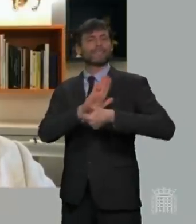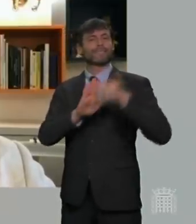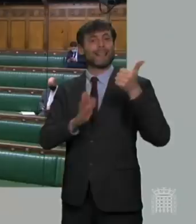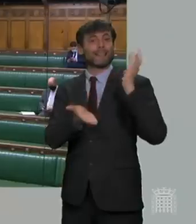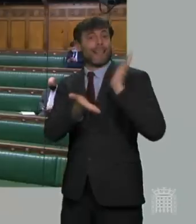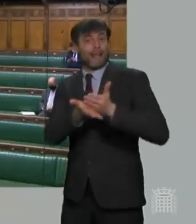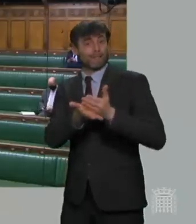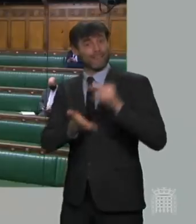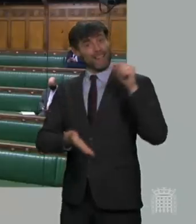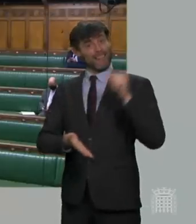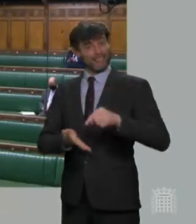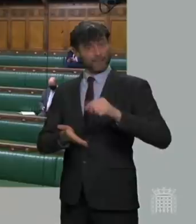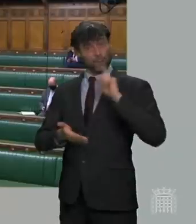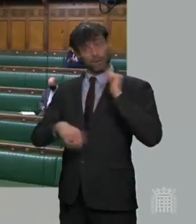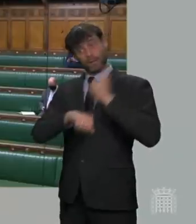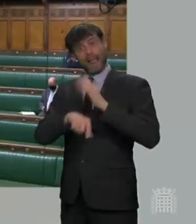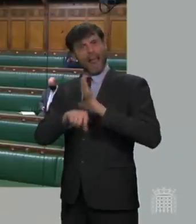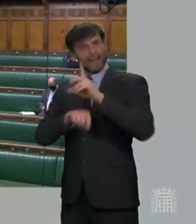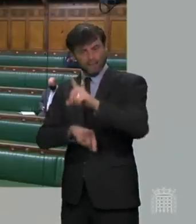The Prime Minister The fantastic thing about the